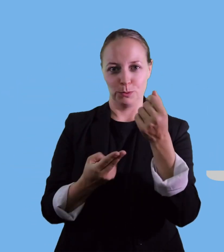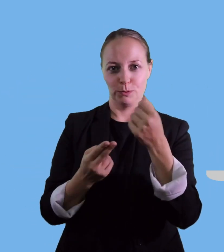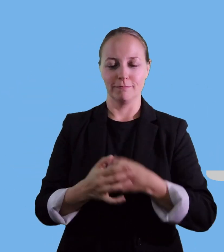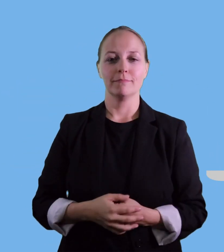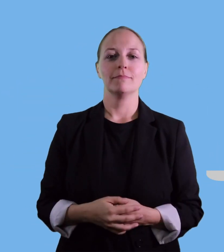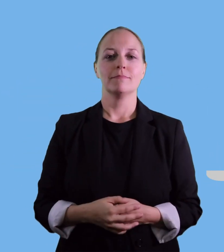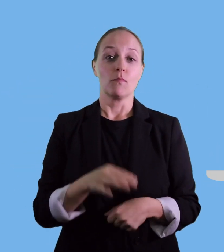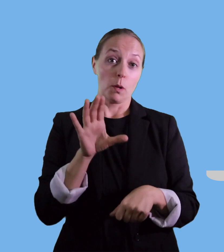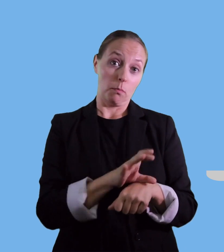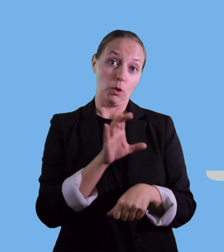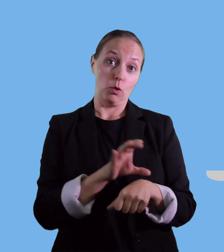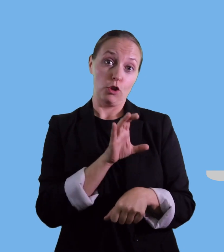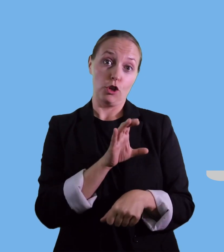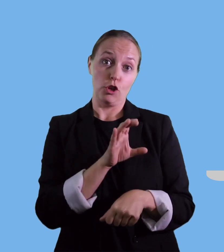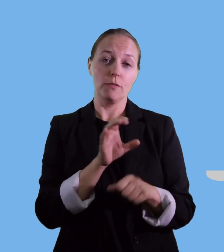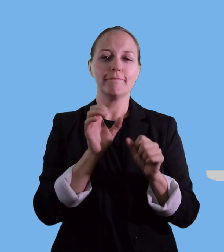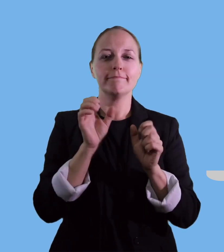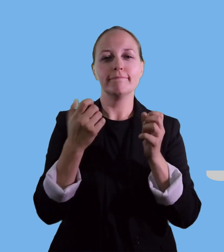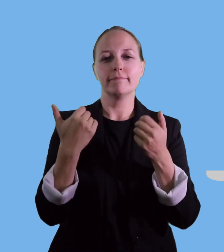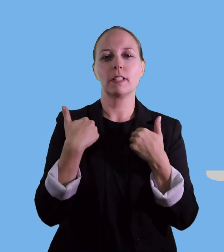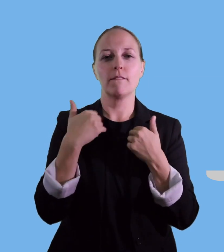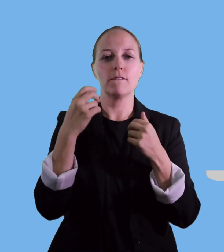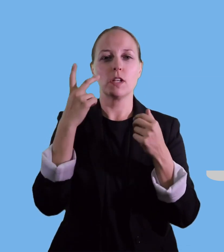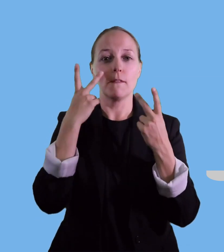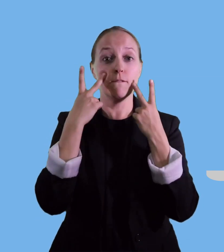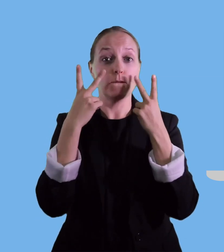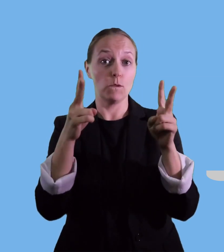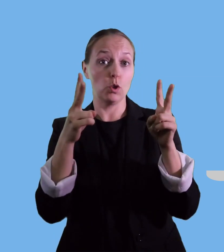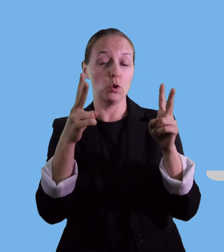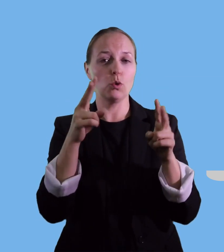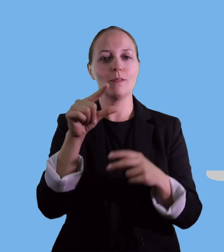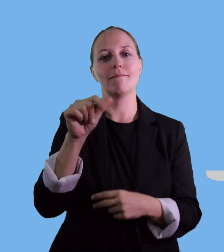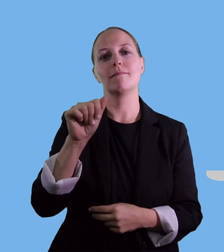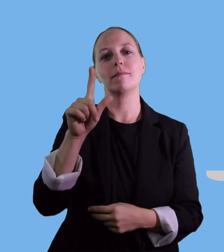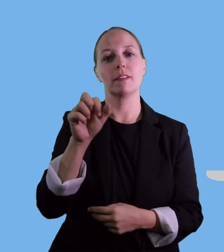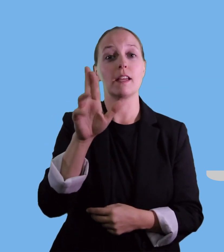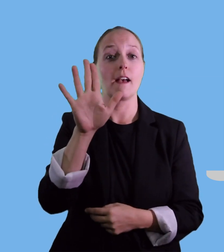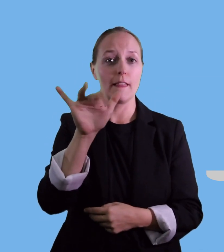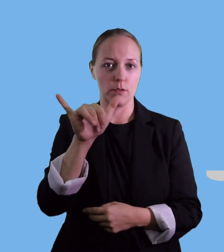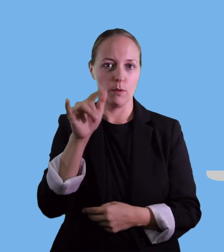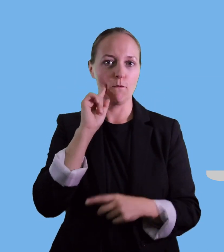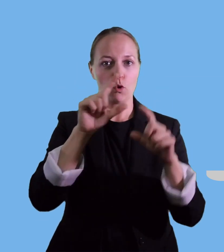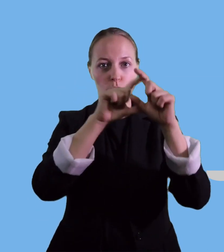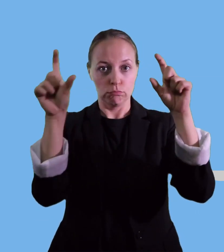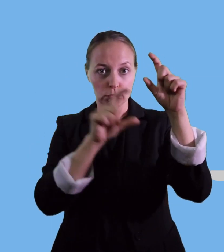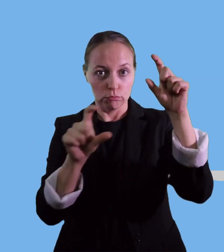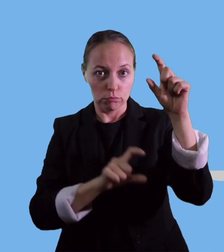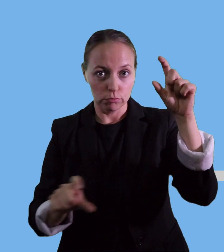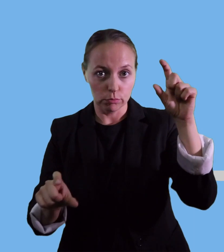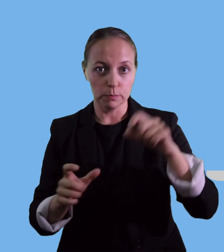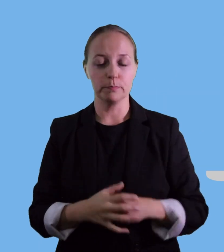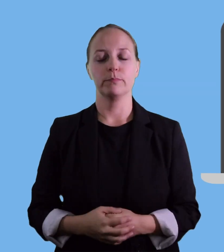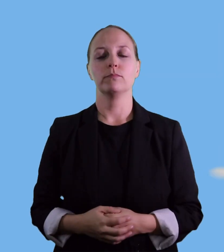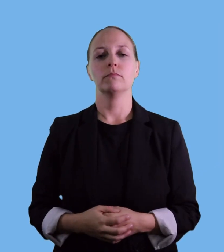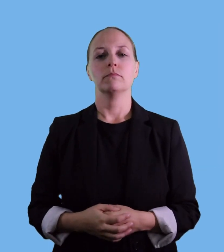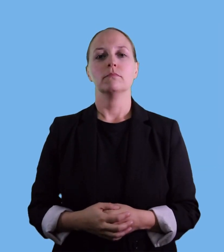On a computer, you may need to select "Gallery View" from the "View" menu to see all participants.